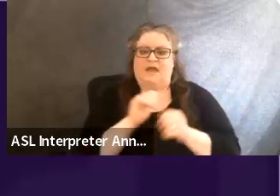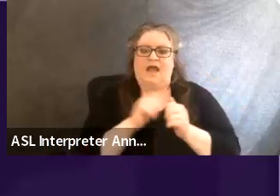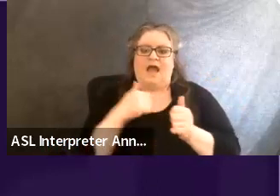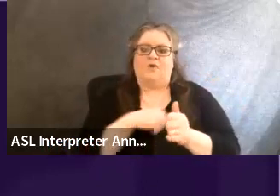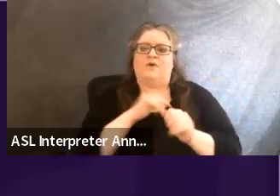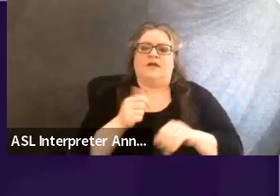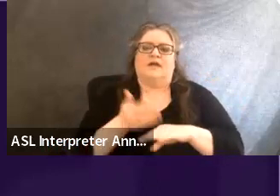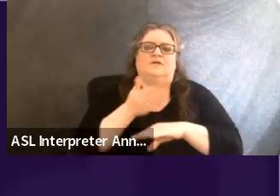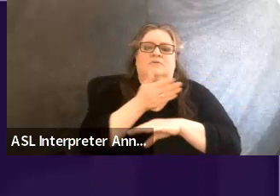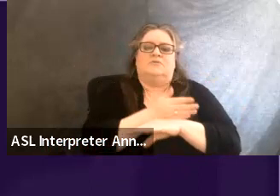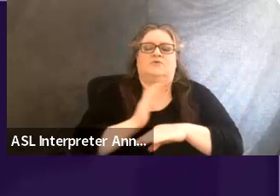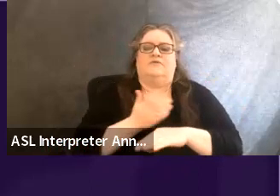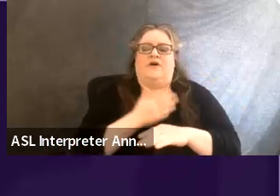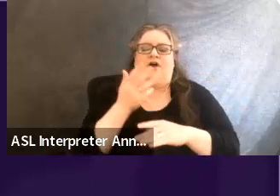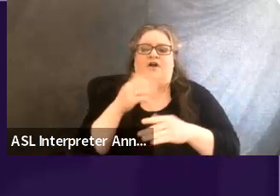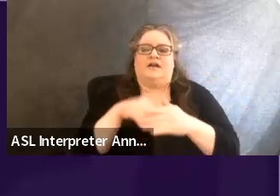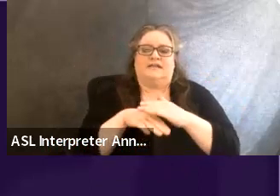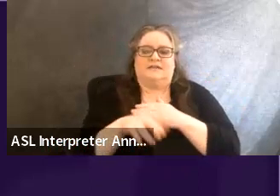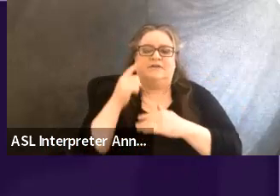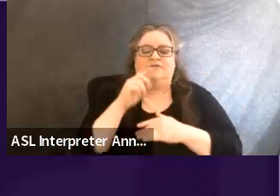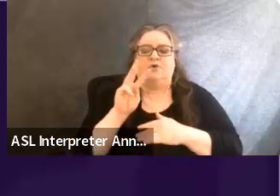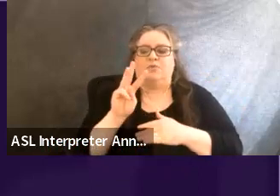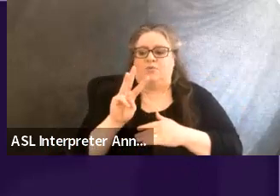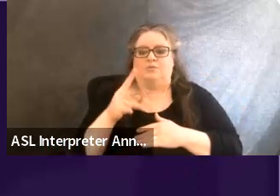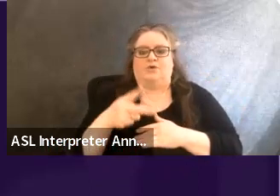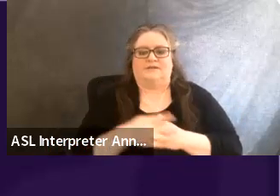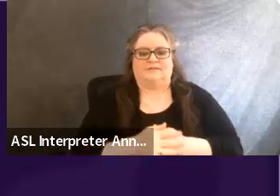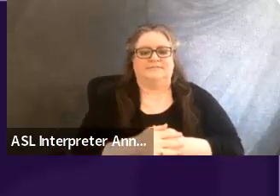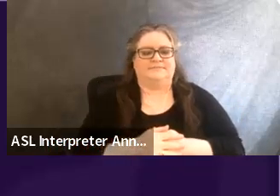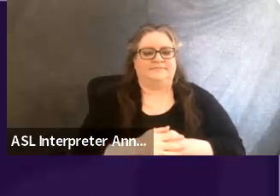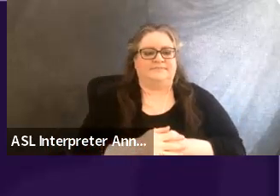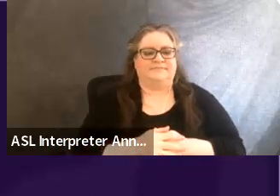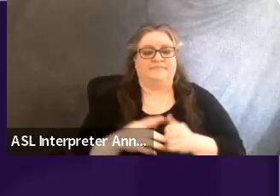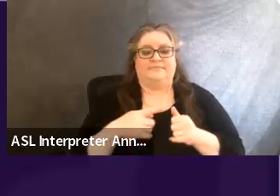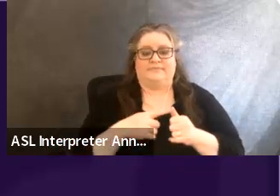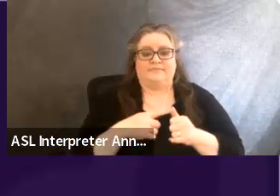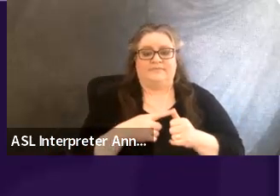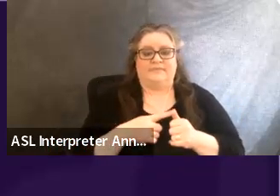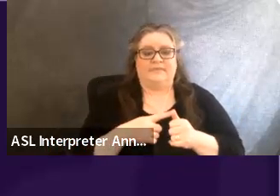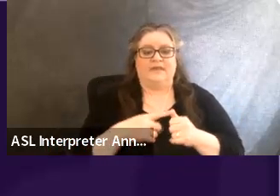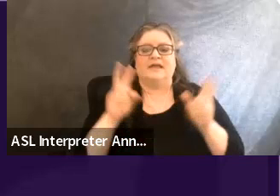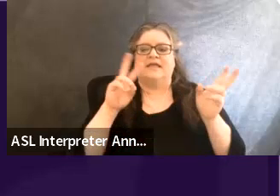the accessibility of our WordPress websites. So, tip one is theme choice.